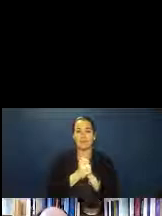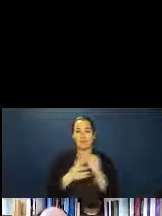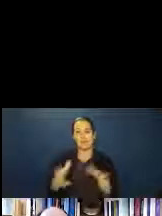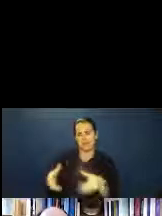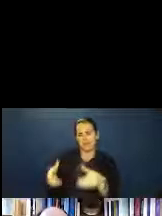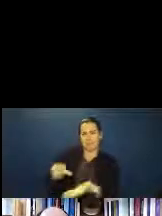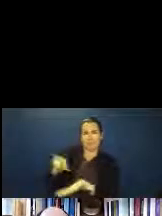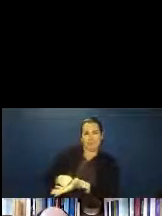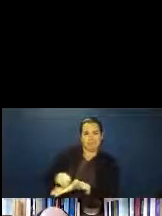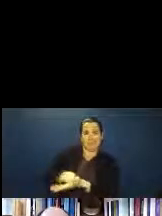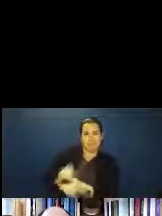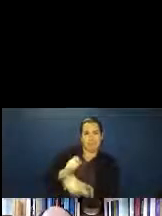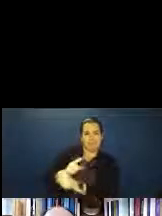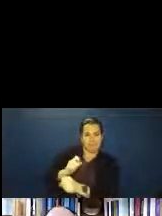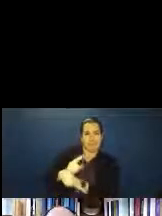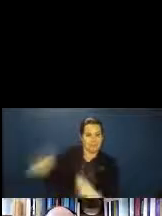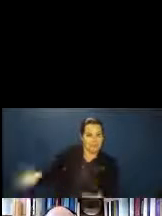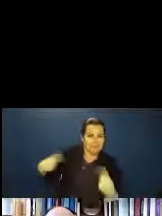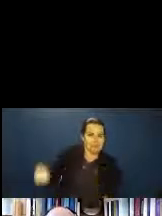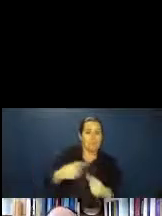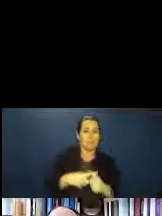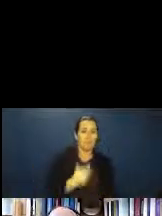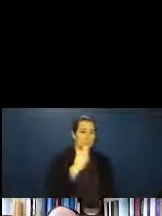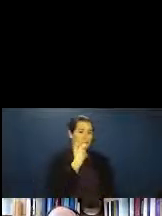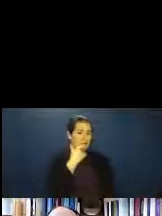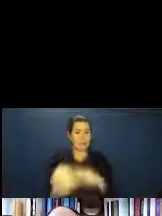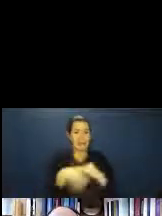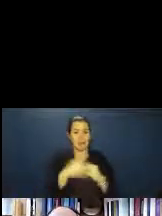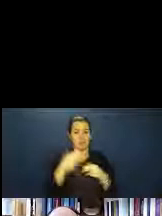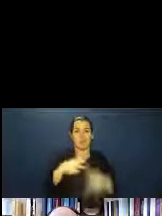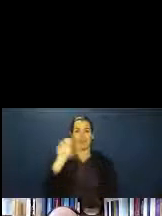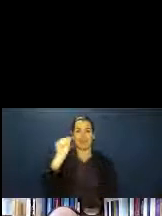Megan will talk about our state reports and infographics. And then we'll hear from Stacy about a compilation of methods that Mathematica has put together. I'm going to share my screen. We're a little bit behind. The annual